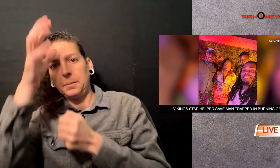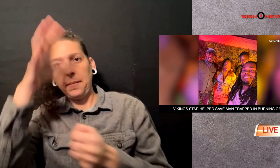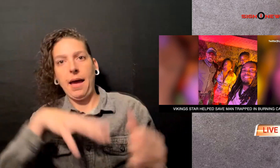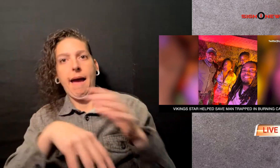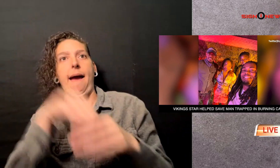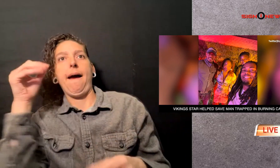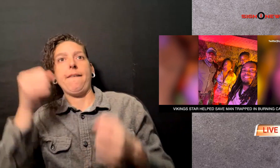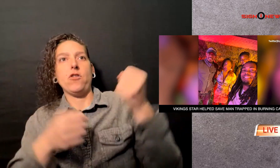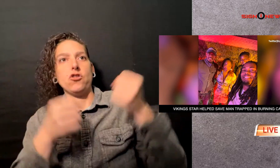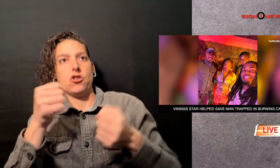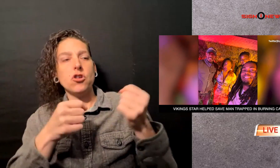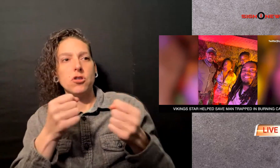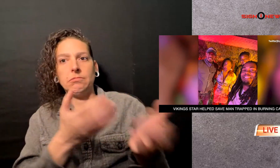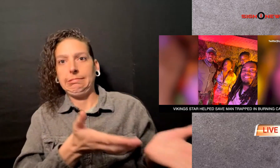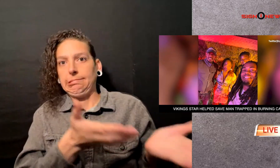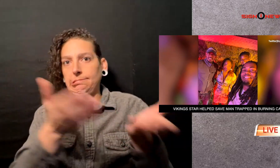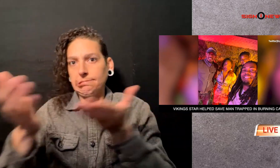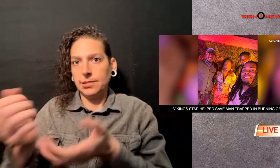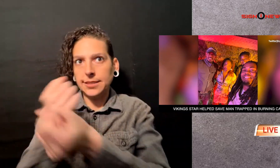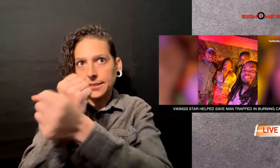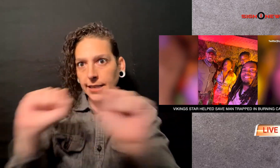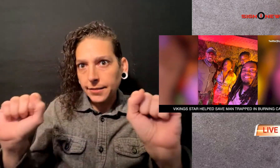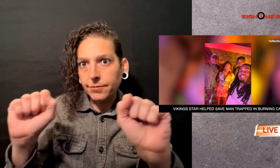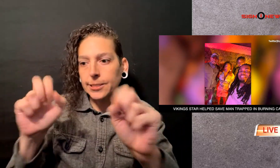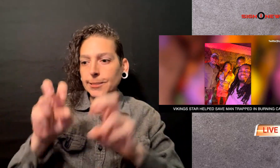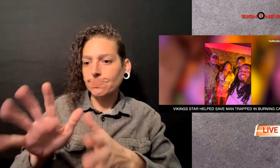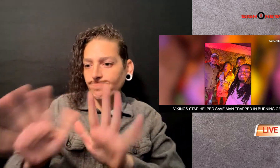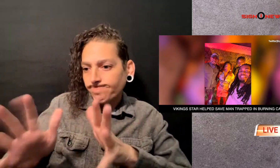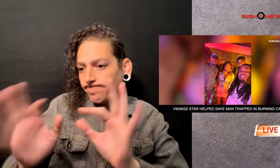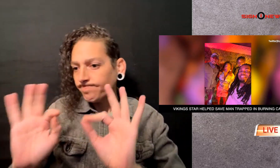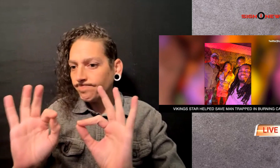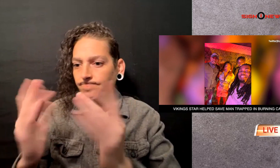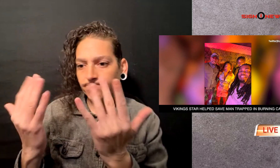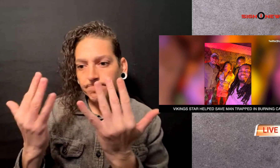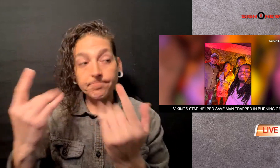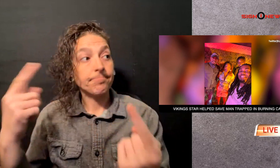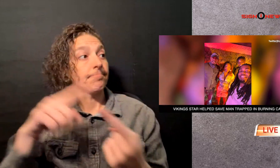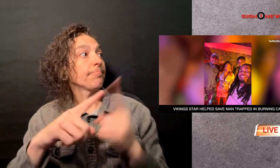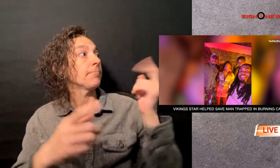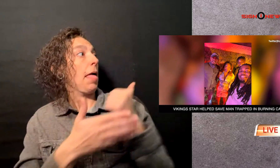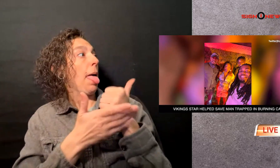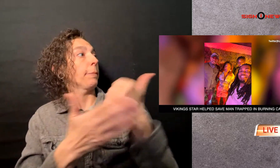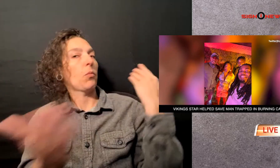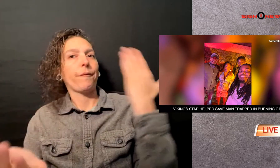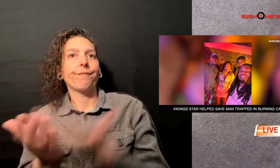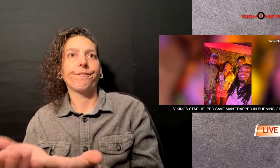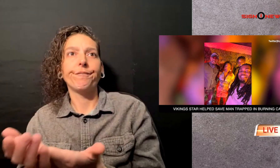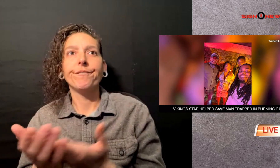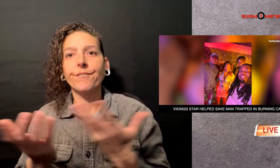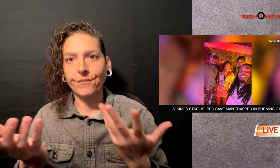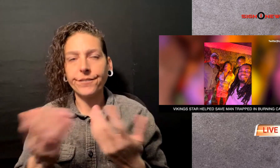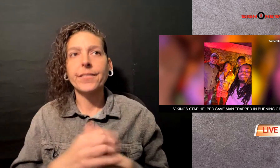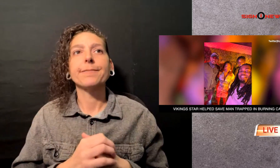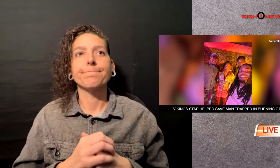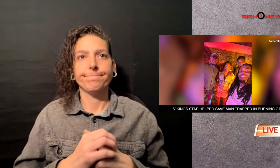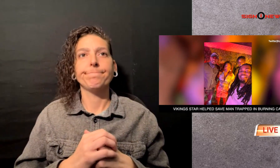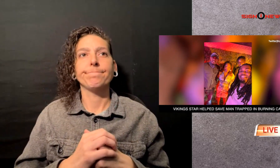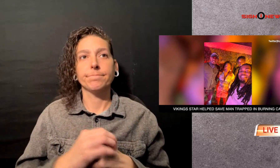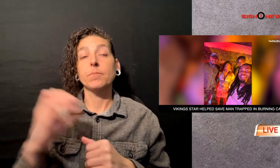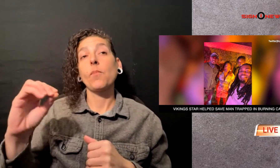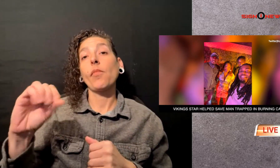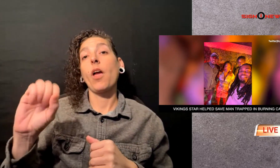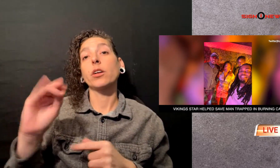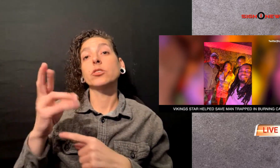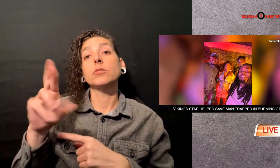carried him to safety and waited with him until help arrived Osborn who is training in